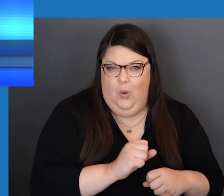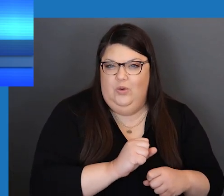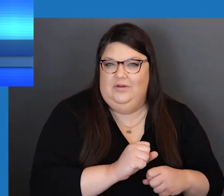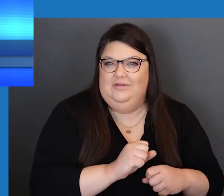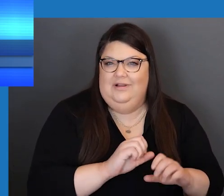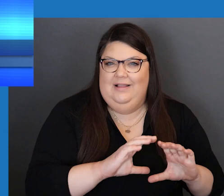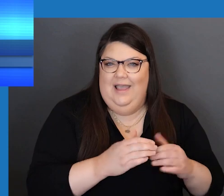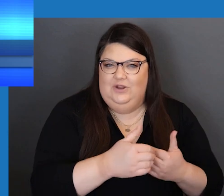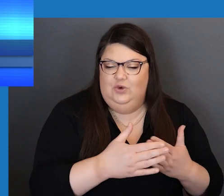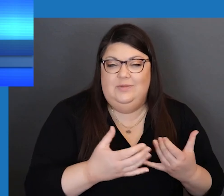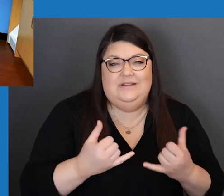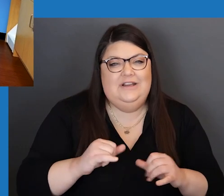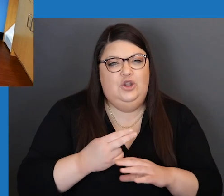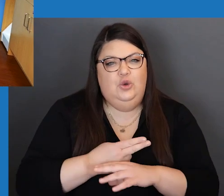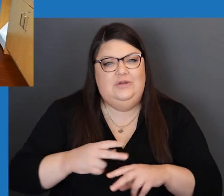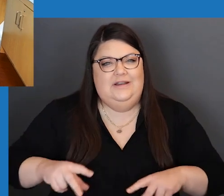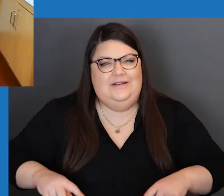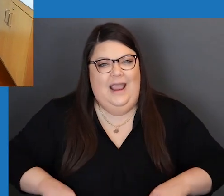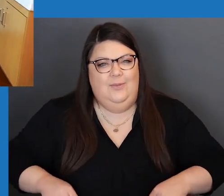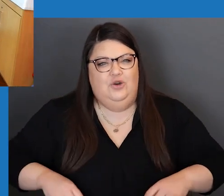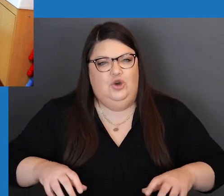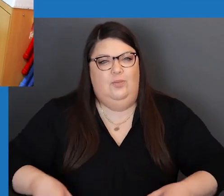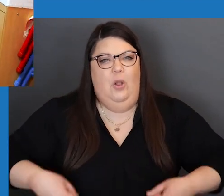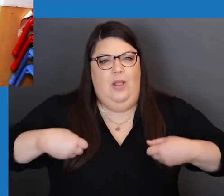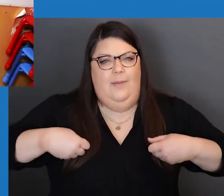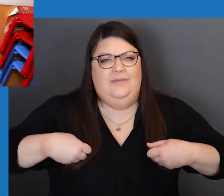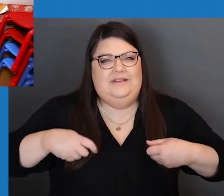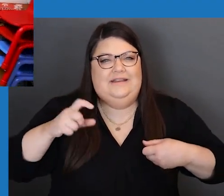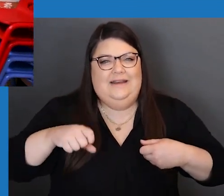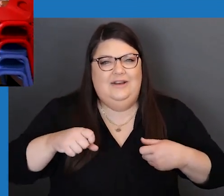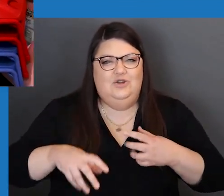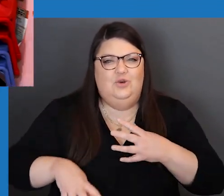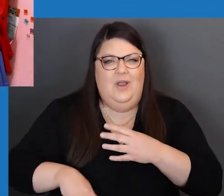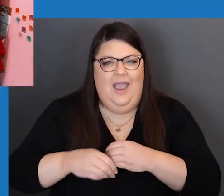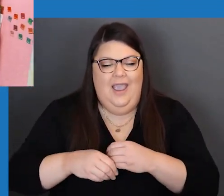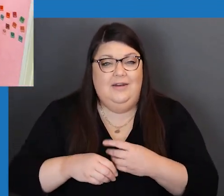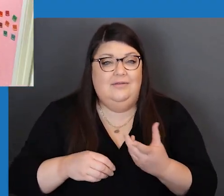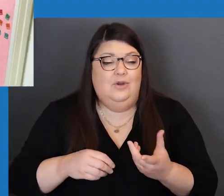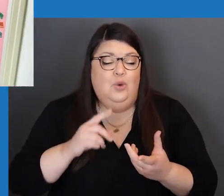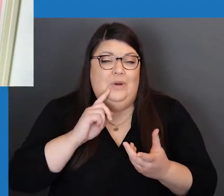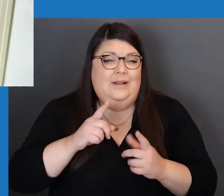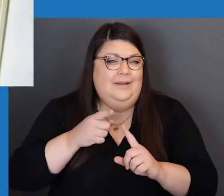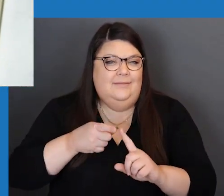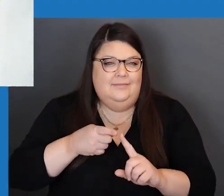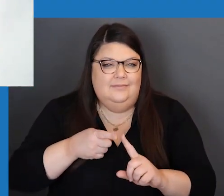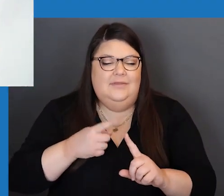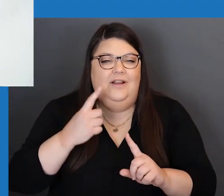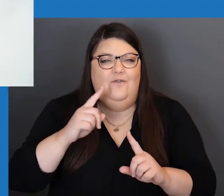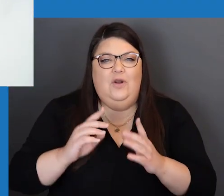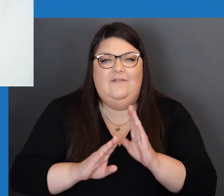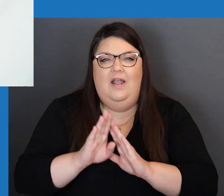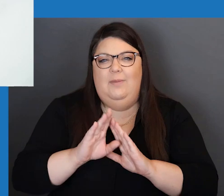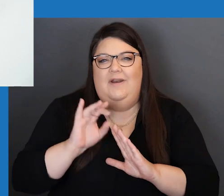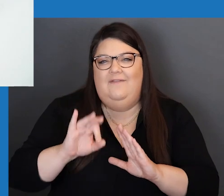that we needed to move out of there. The underlying reason mainly is the development of that child. That child that's three years old